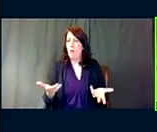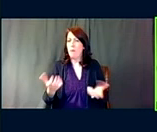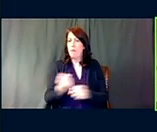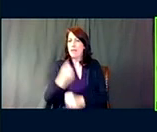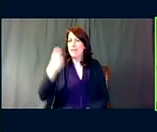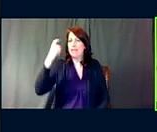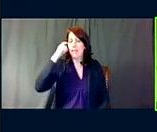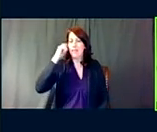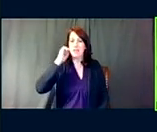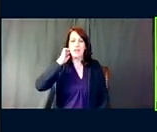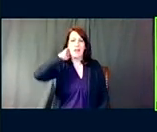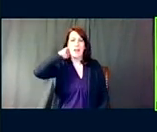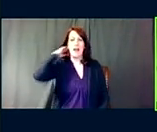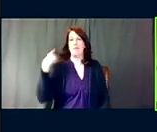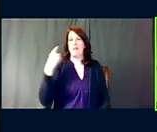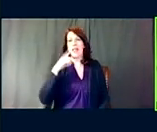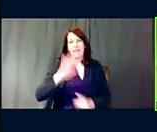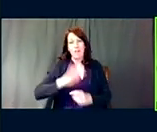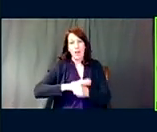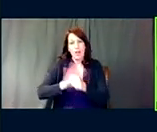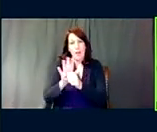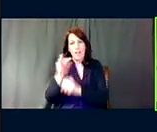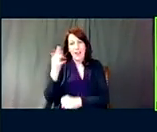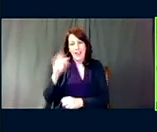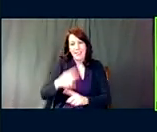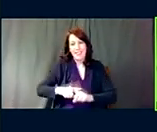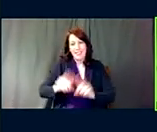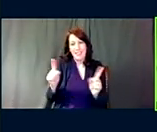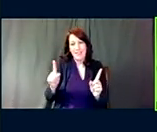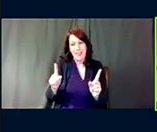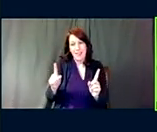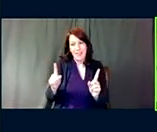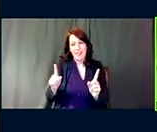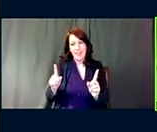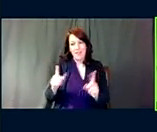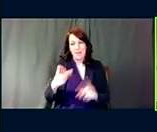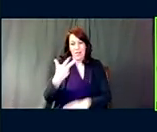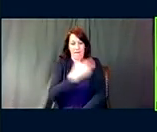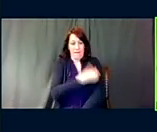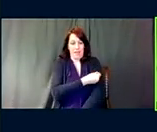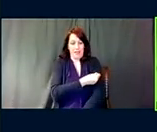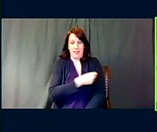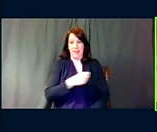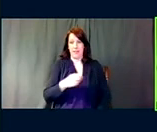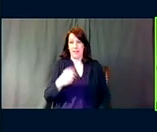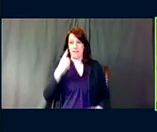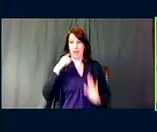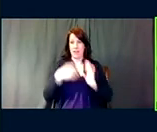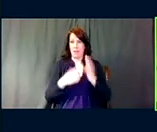IMMUNITY SO I THINK IT'S VERY DIFFERENT IN THE CASE OF COVID-19 VACCINE ESPECIALLY THE ONES THAT WE HAVE RIGHT NOW